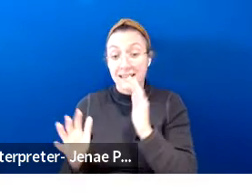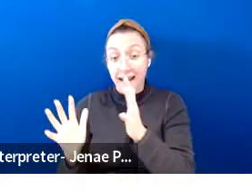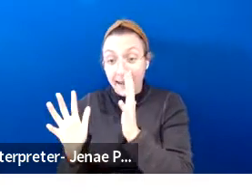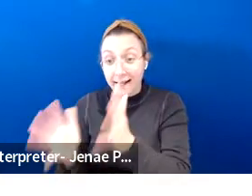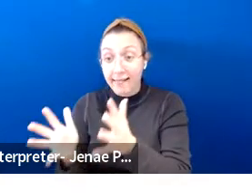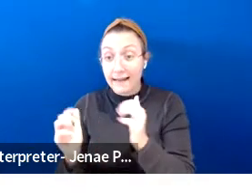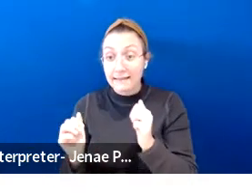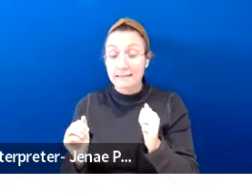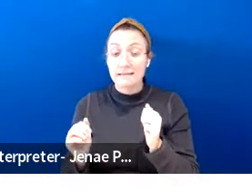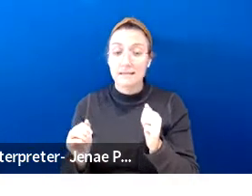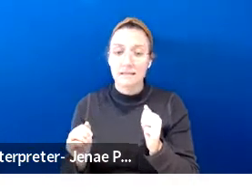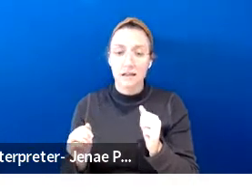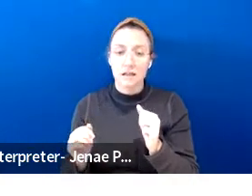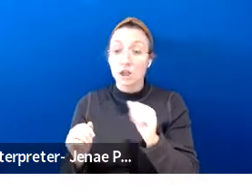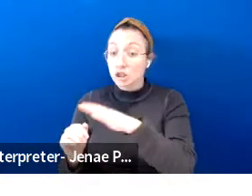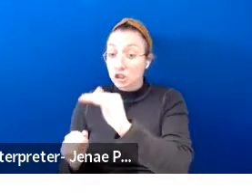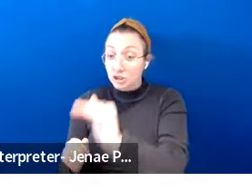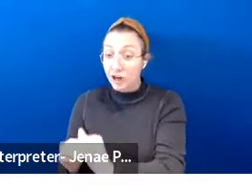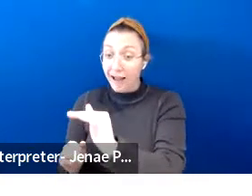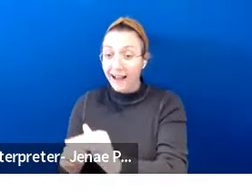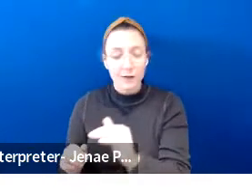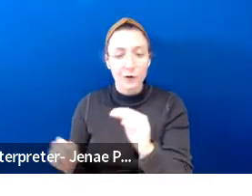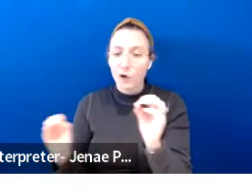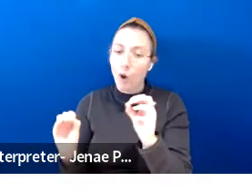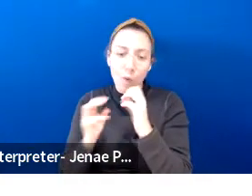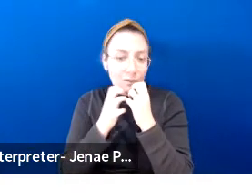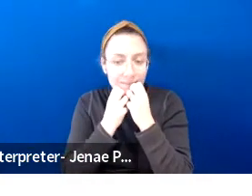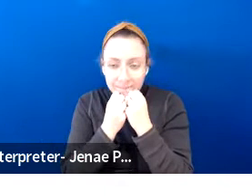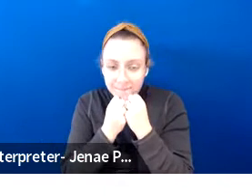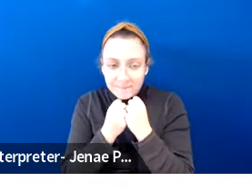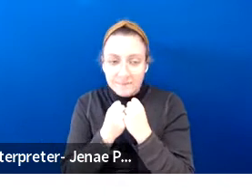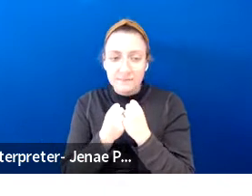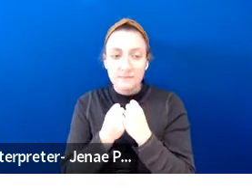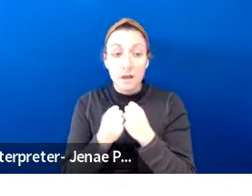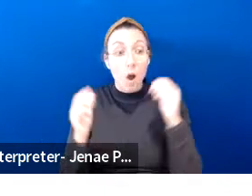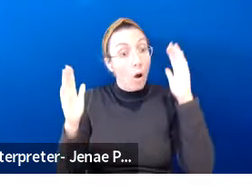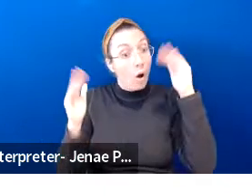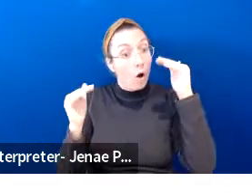You weren't nourished as a child. And so hopeful thinking is not something